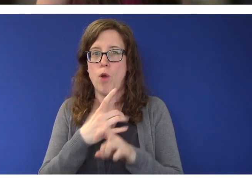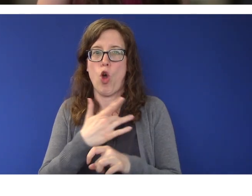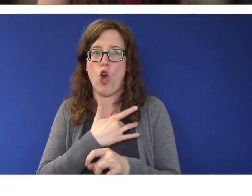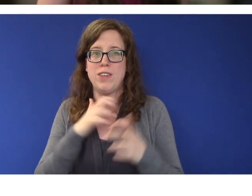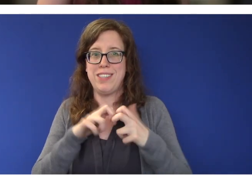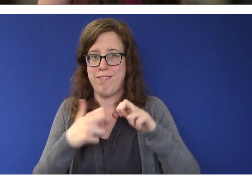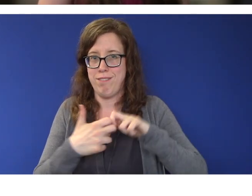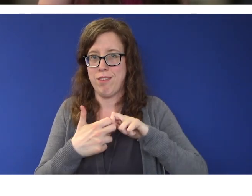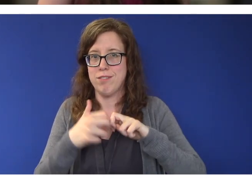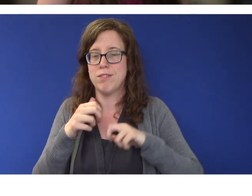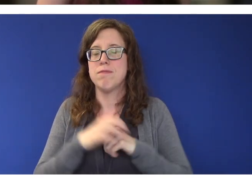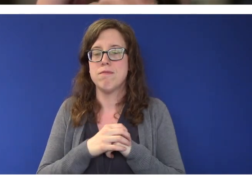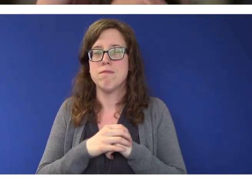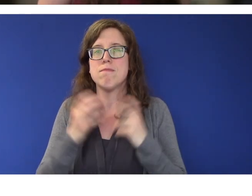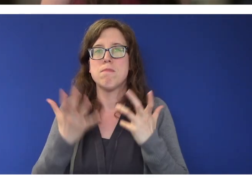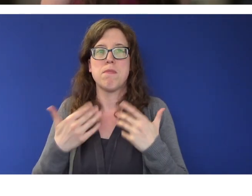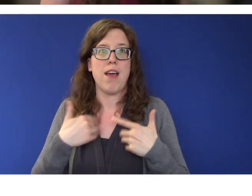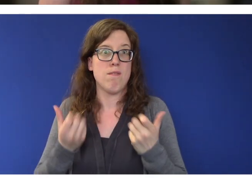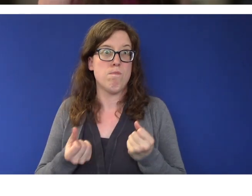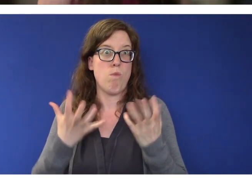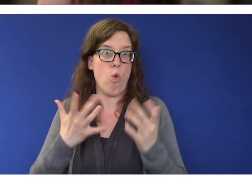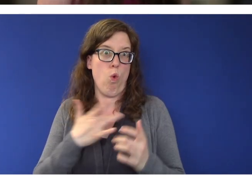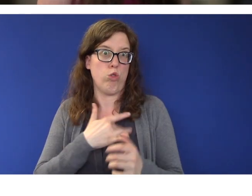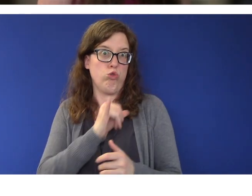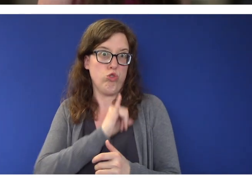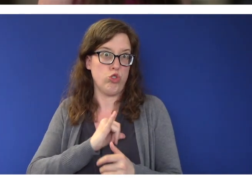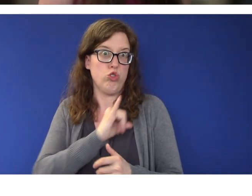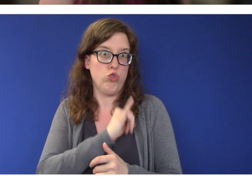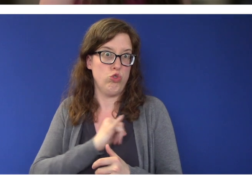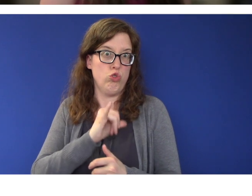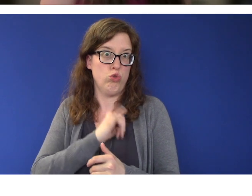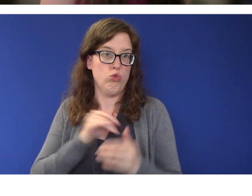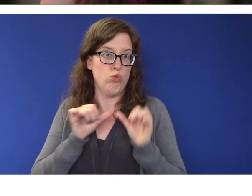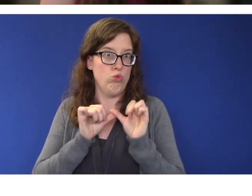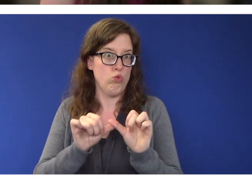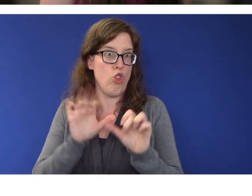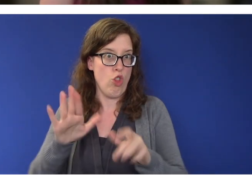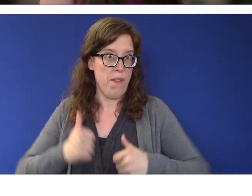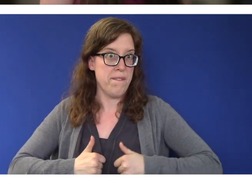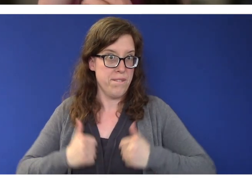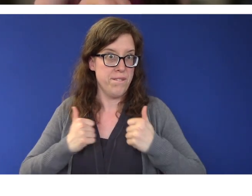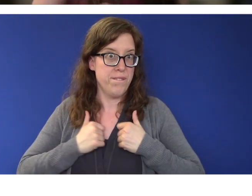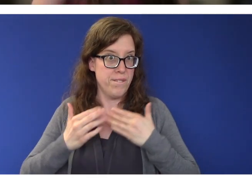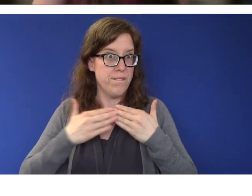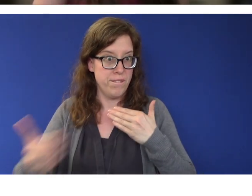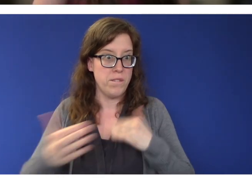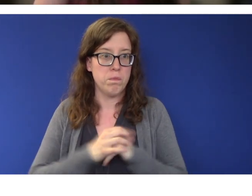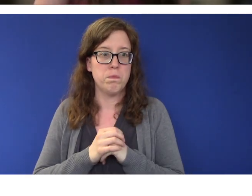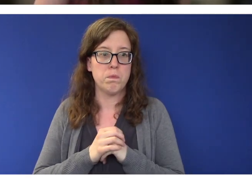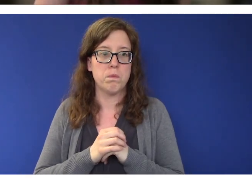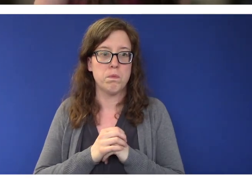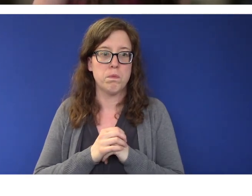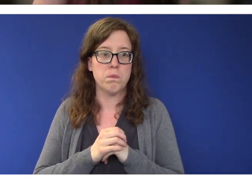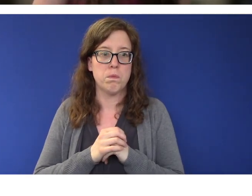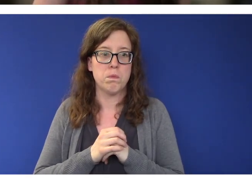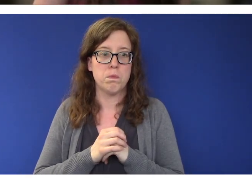defects. And they may require multiple heart surgeries over the course of their lifetime.